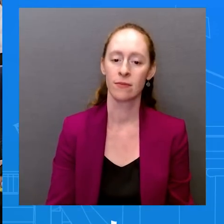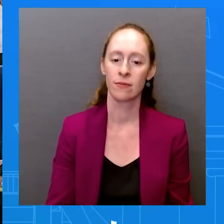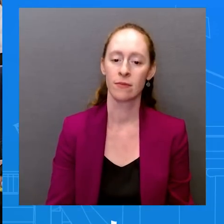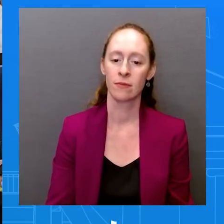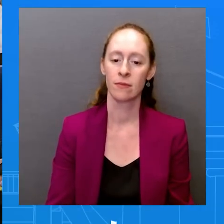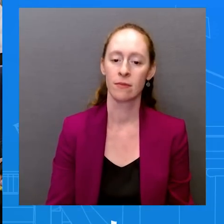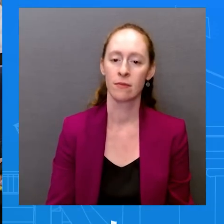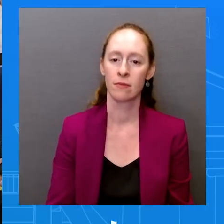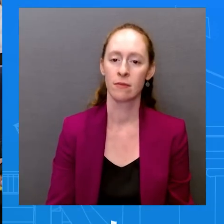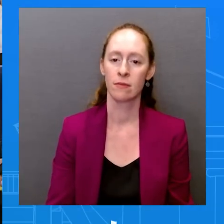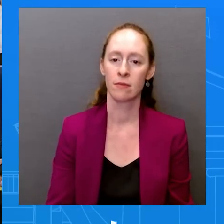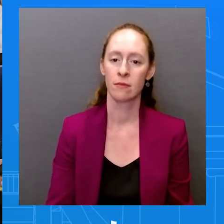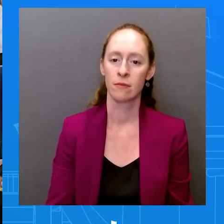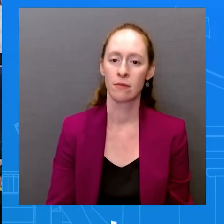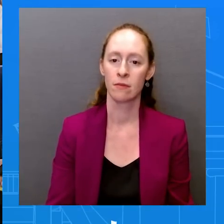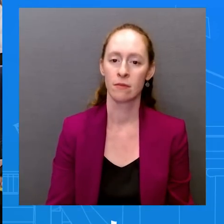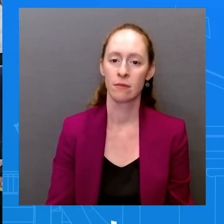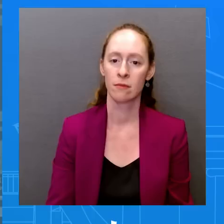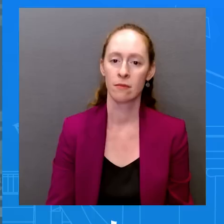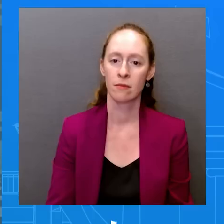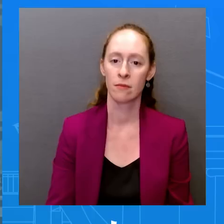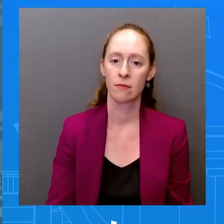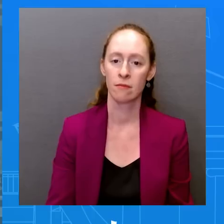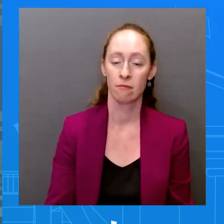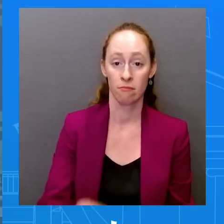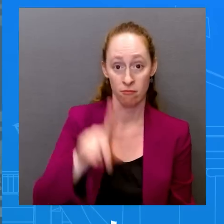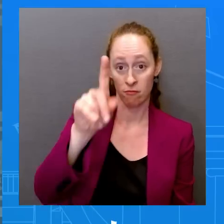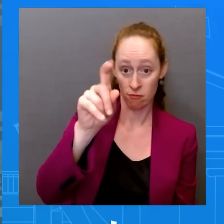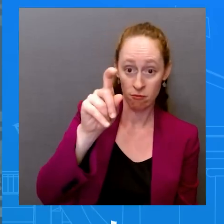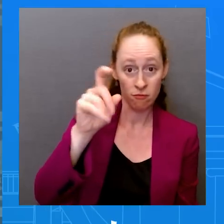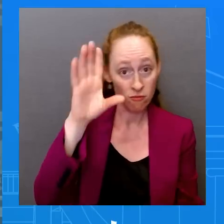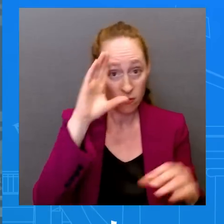or the Queen's health, based on what she knows? Ms. Jean-Pierre: I don't have anything more to share from --